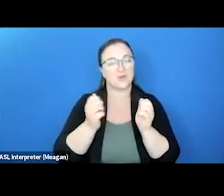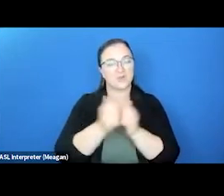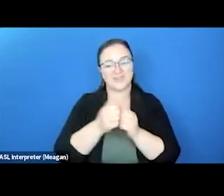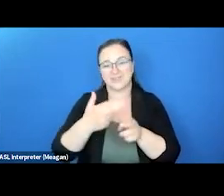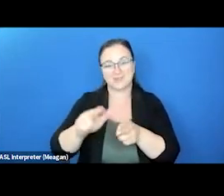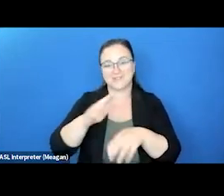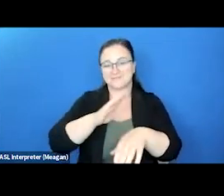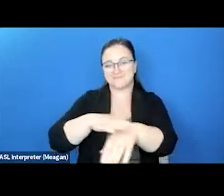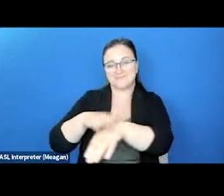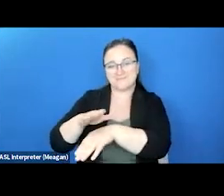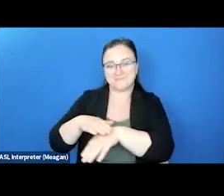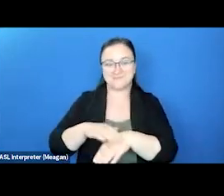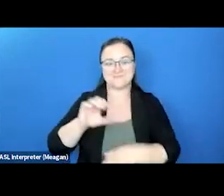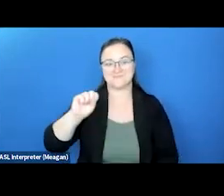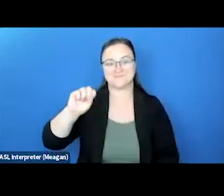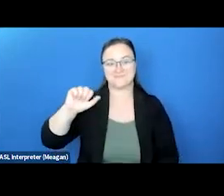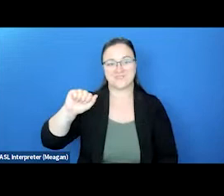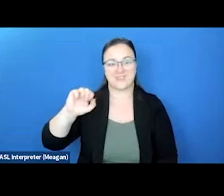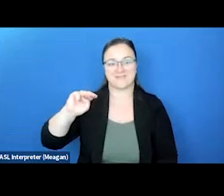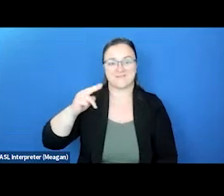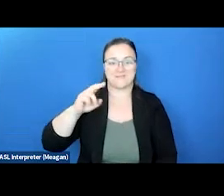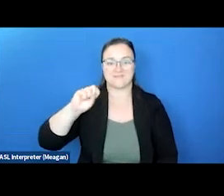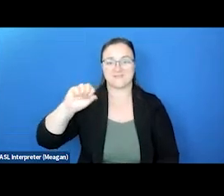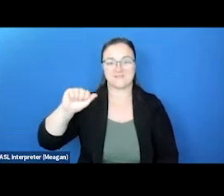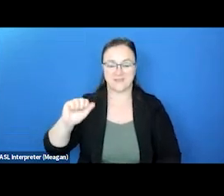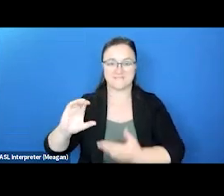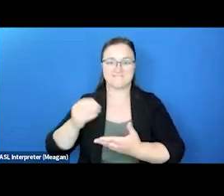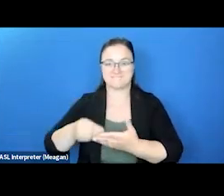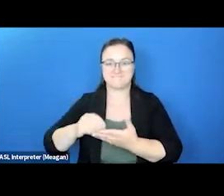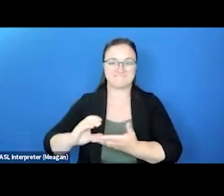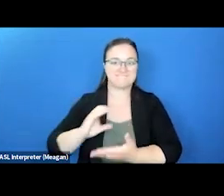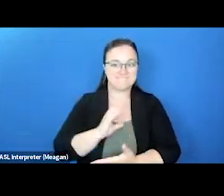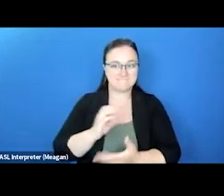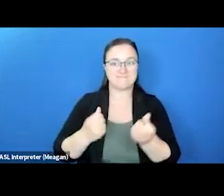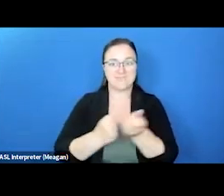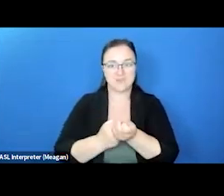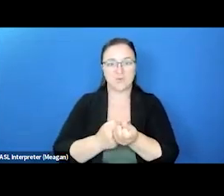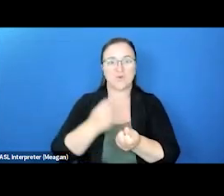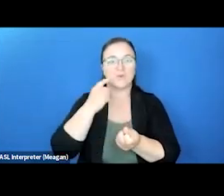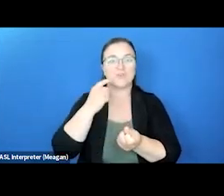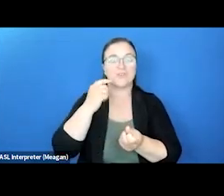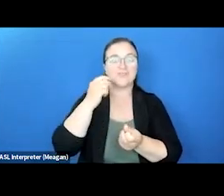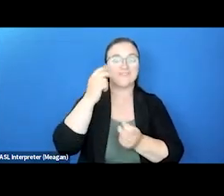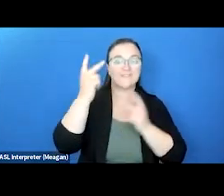that we are funded by the Substance Abuse And Mental Health Services Administration but the views and opinions expressed today don't necessarily